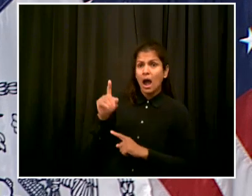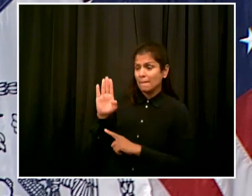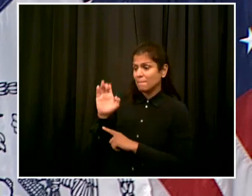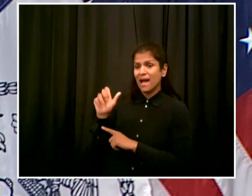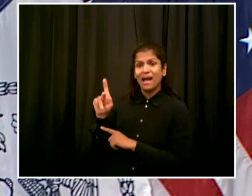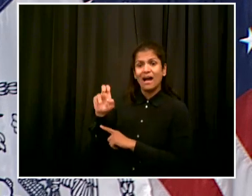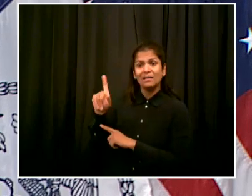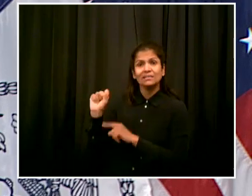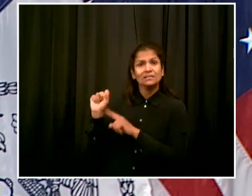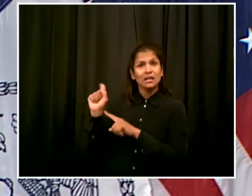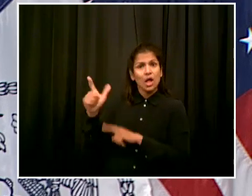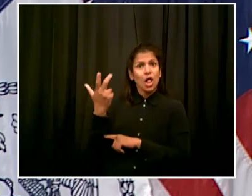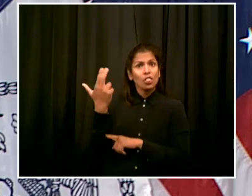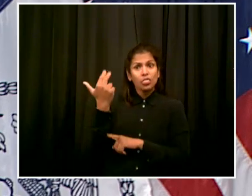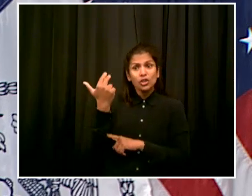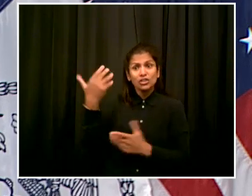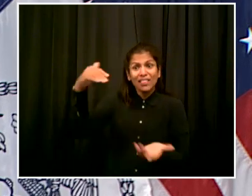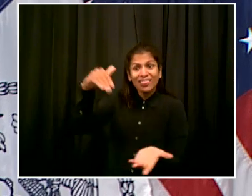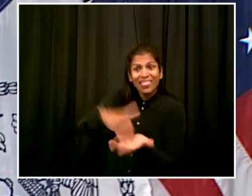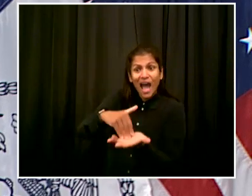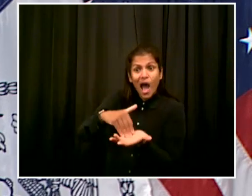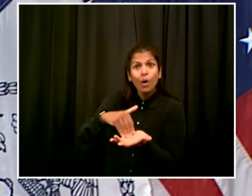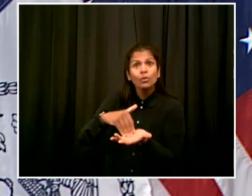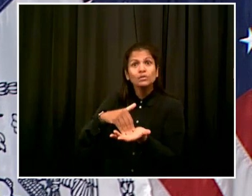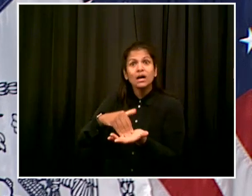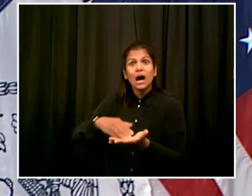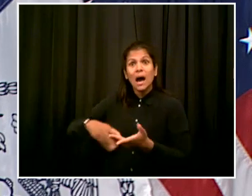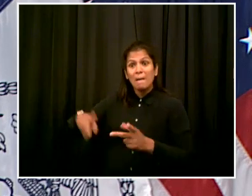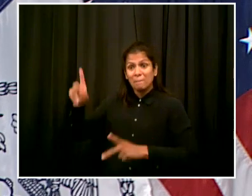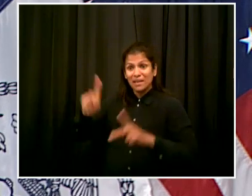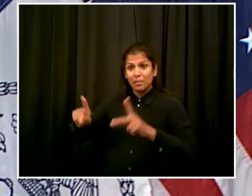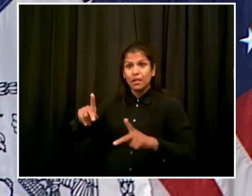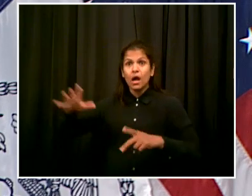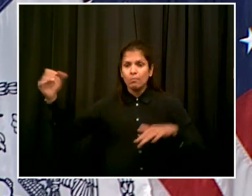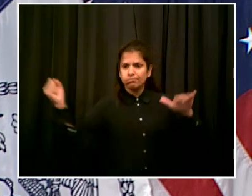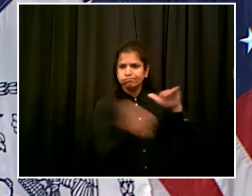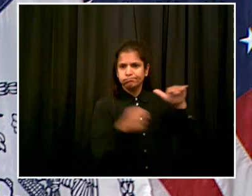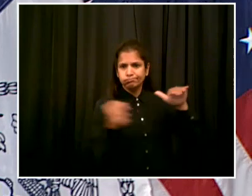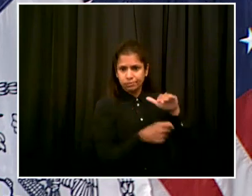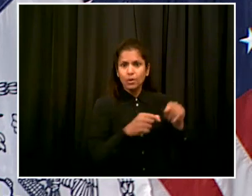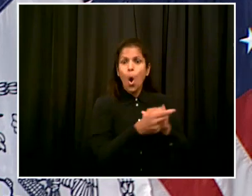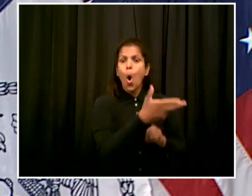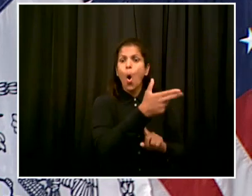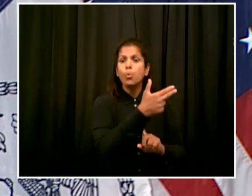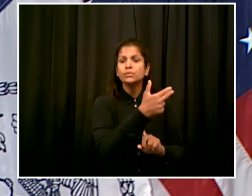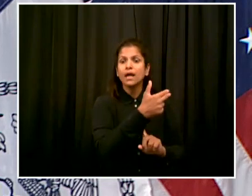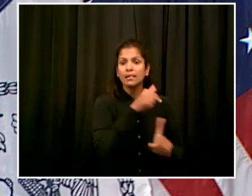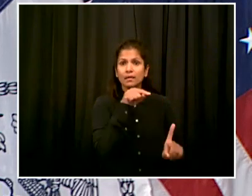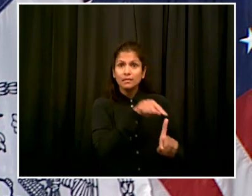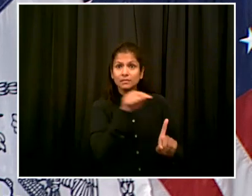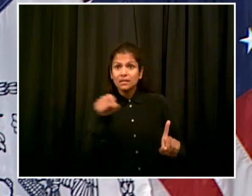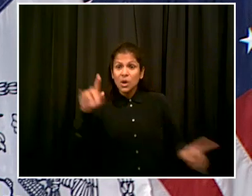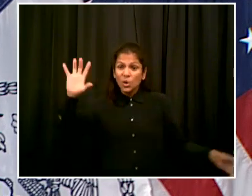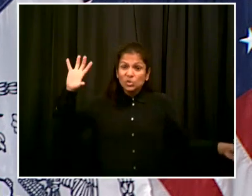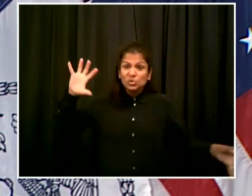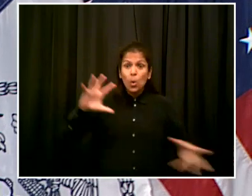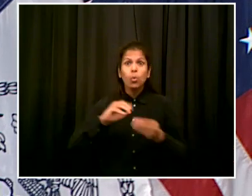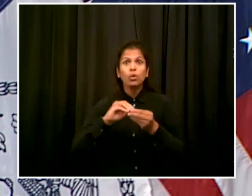THE VIRUS. THEE RHE AVBEEN 13,000 PEOPLE THAT HAVE MOVED